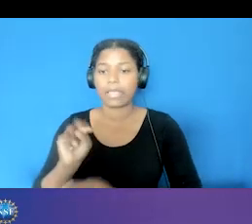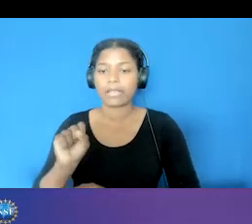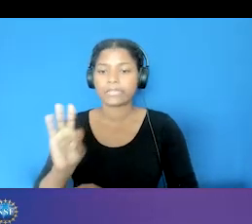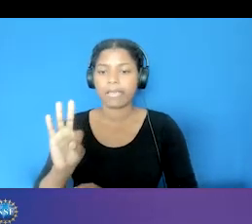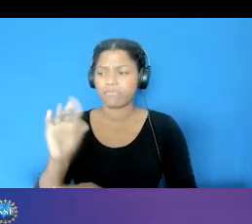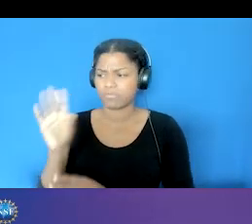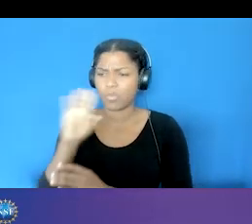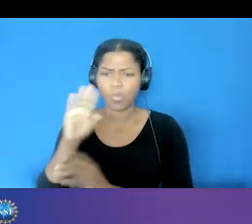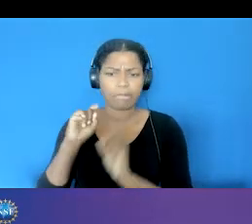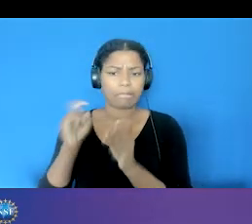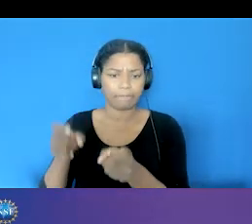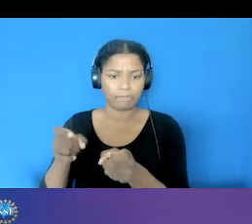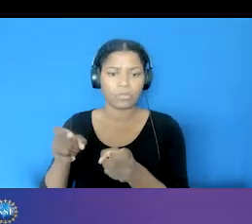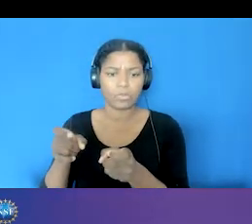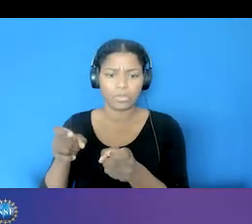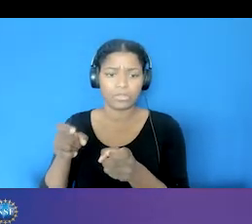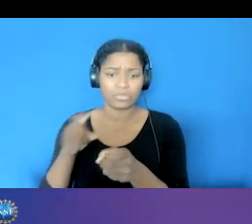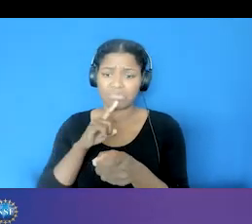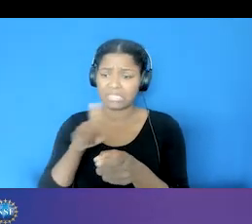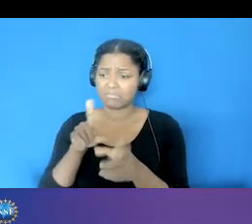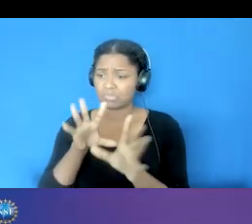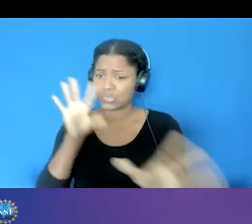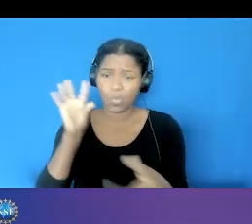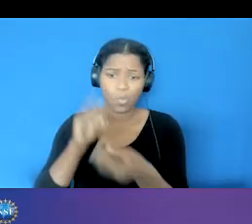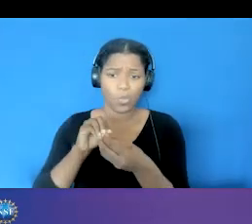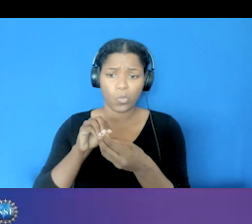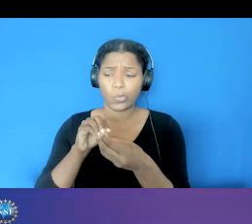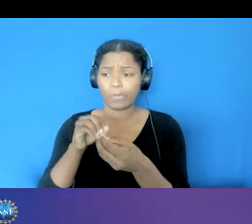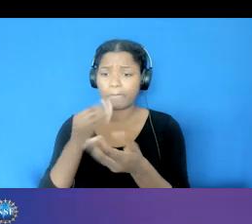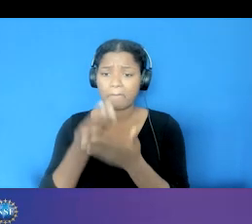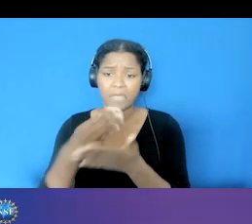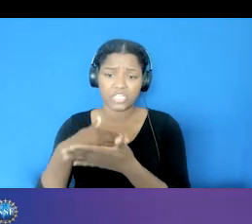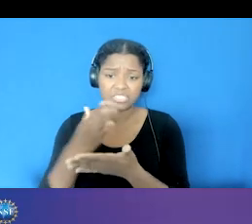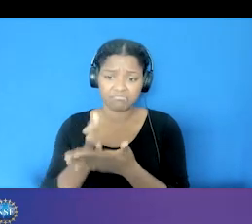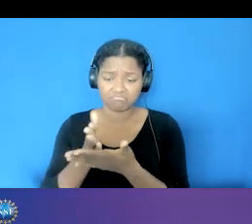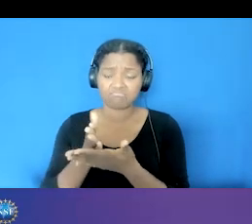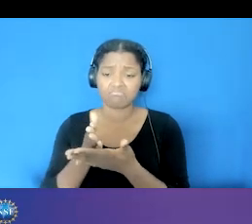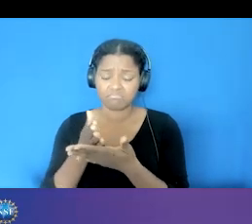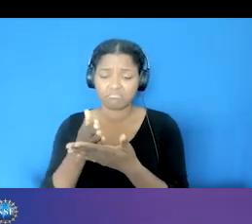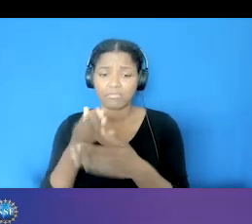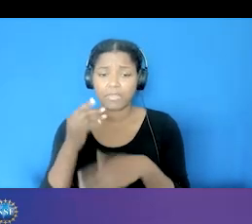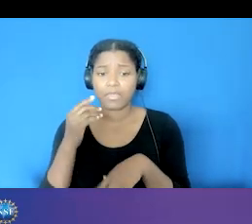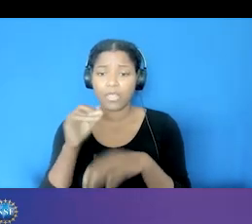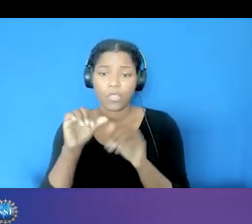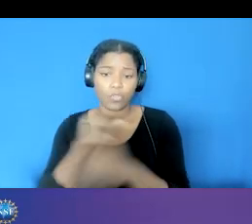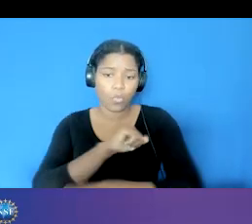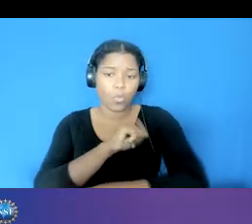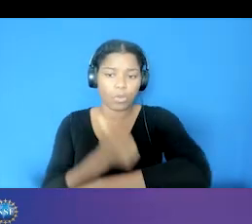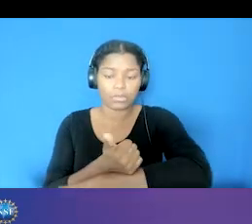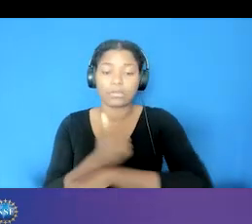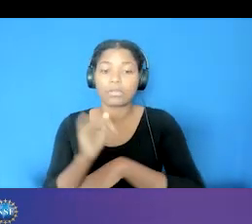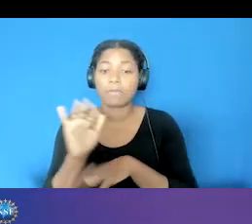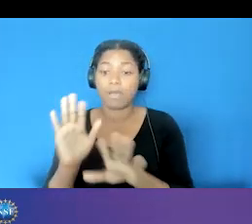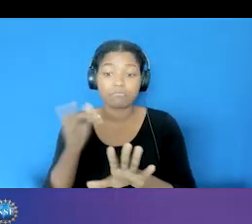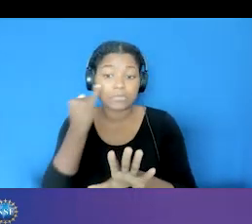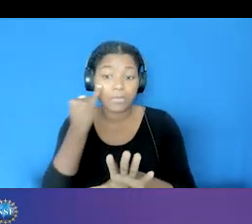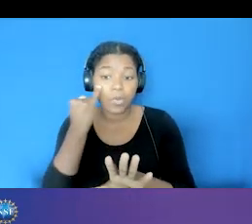So NSF gives you all total budget reallocation authority, with the exception of moving funding